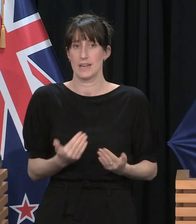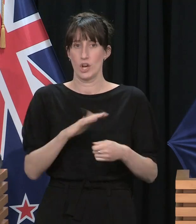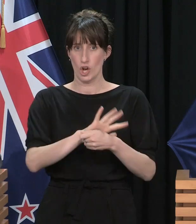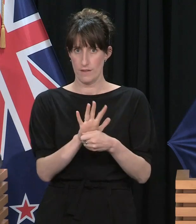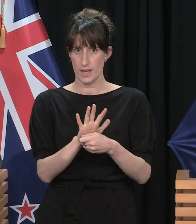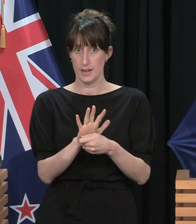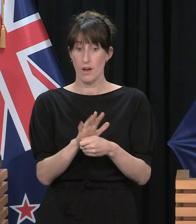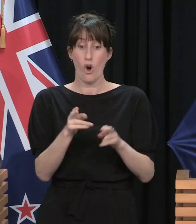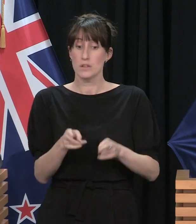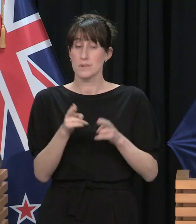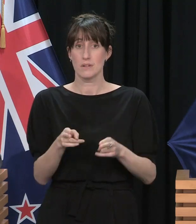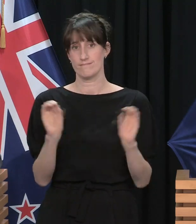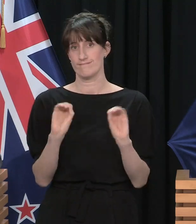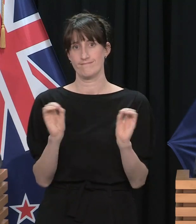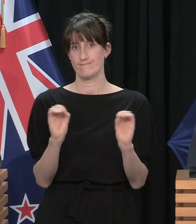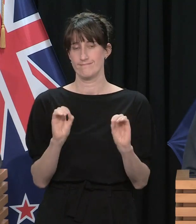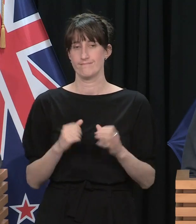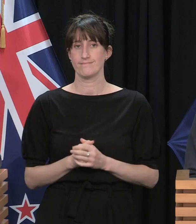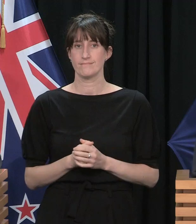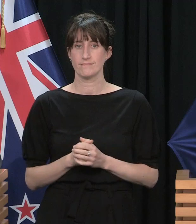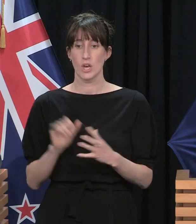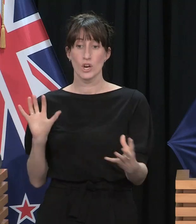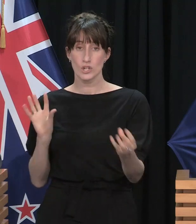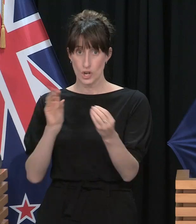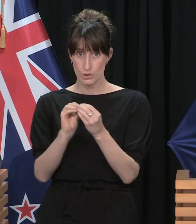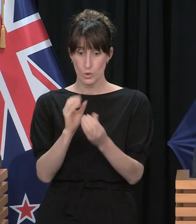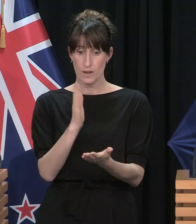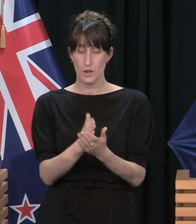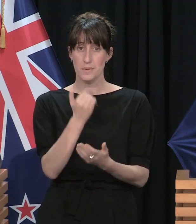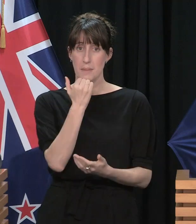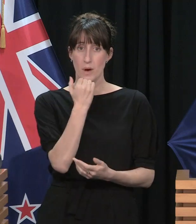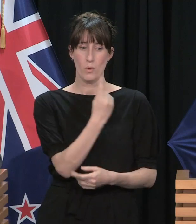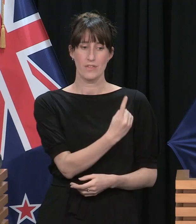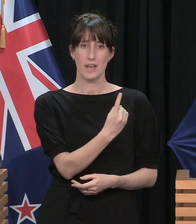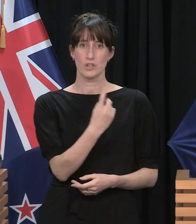is now 24. None of our active cases are receiving